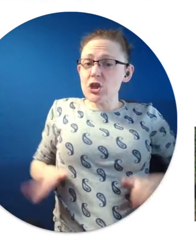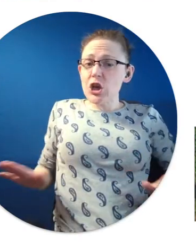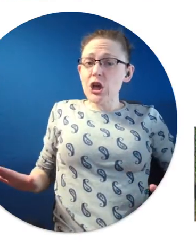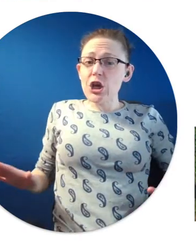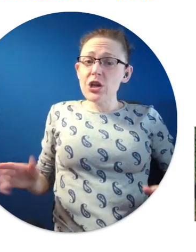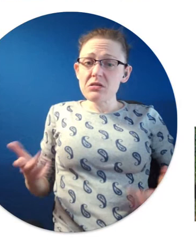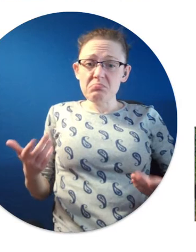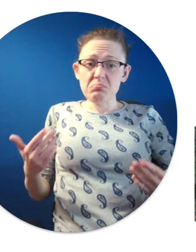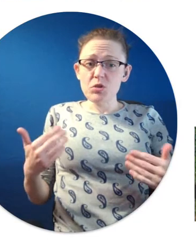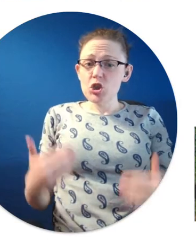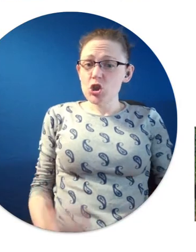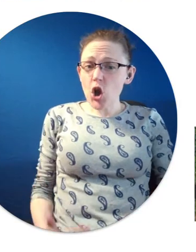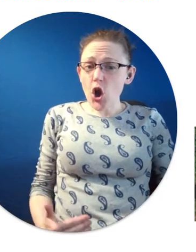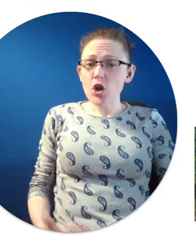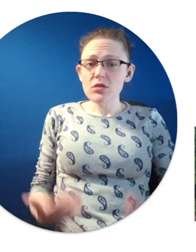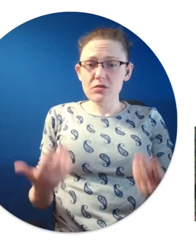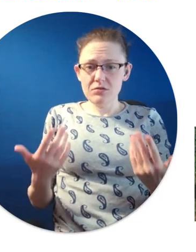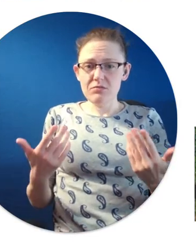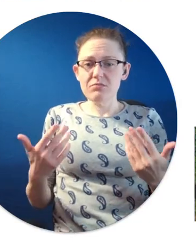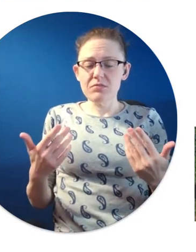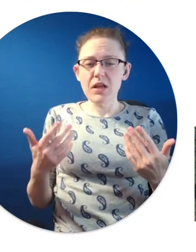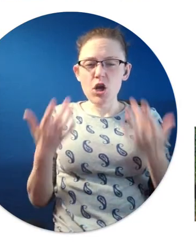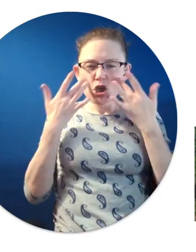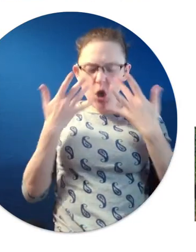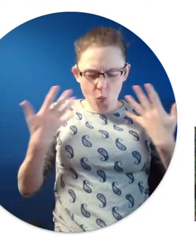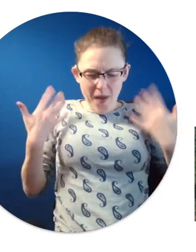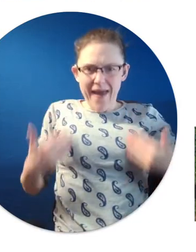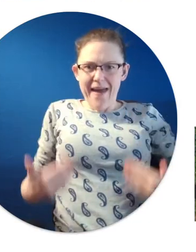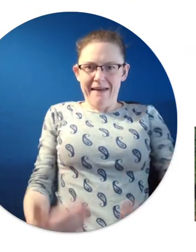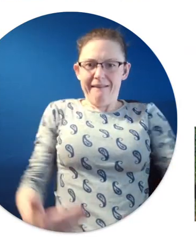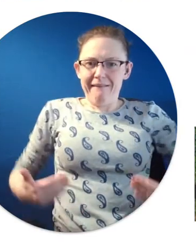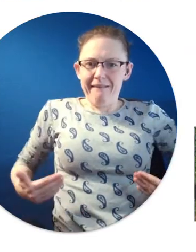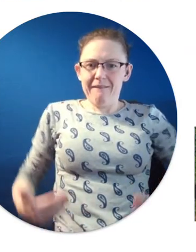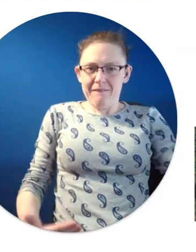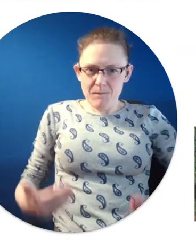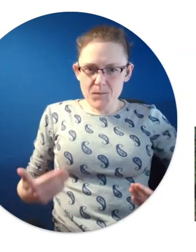Skirt and shorts, show the length on your body.